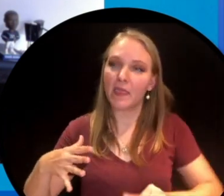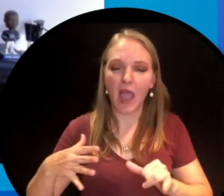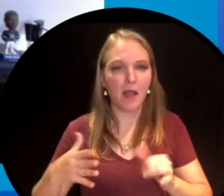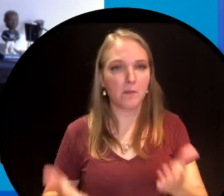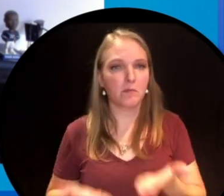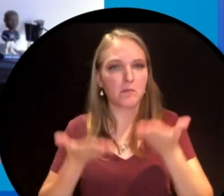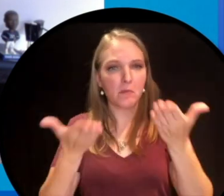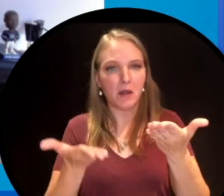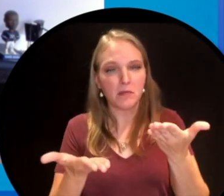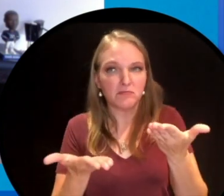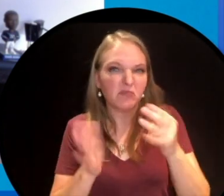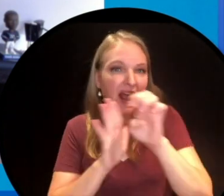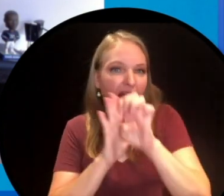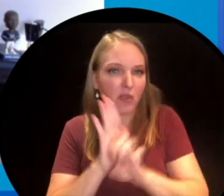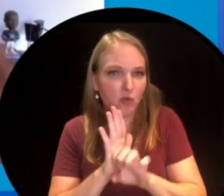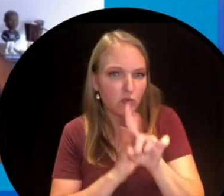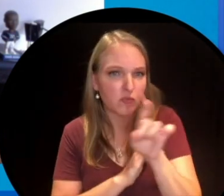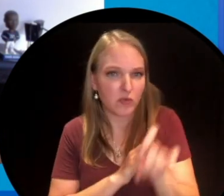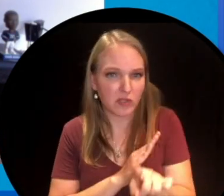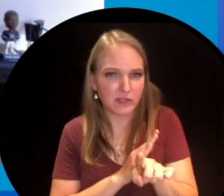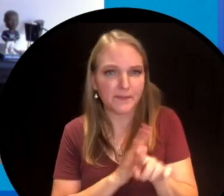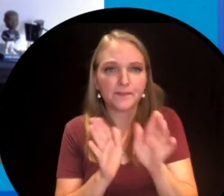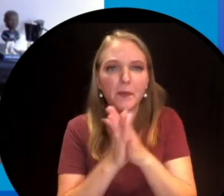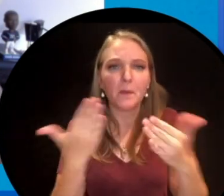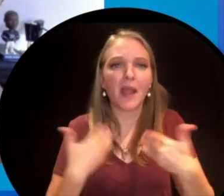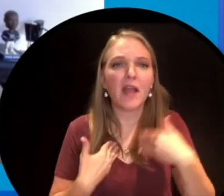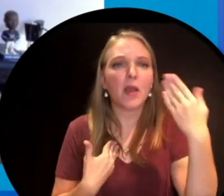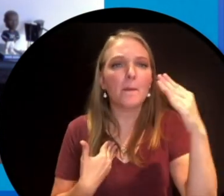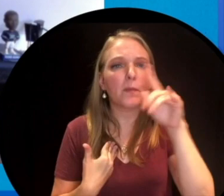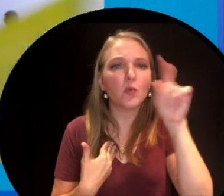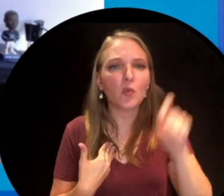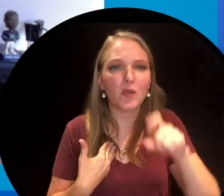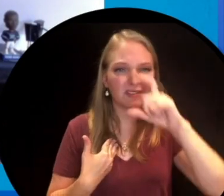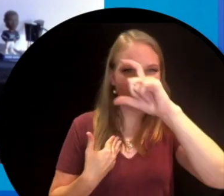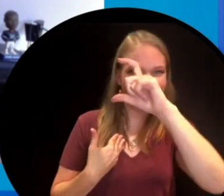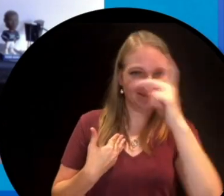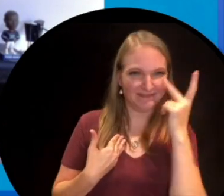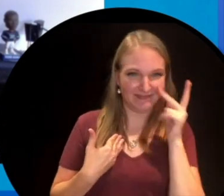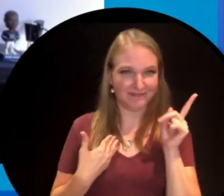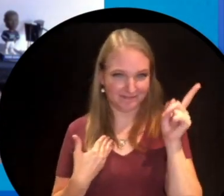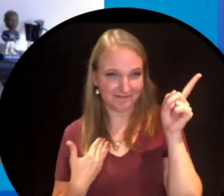I guess what you could call ethical questions. In the book, we have little blue question marks